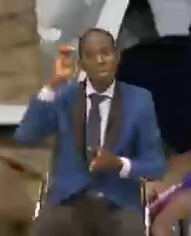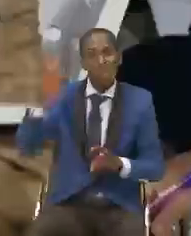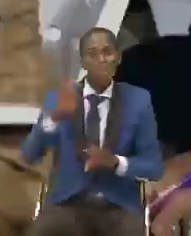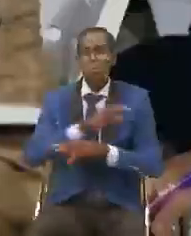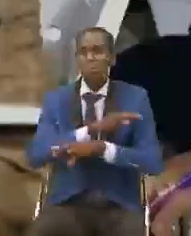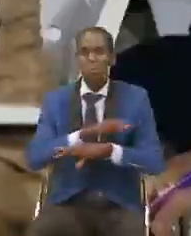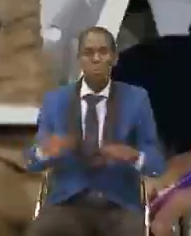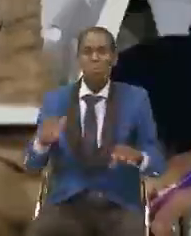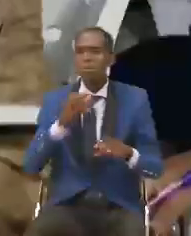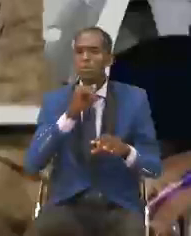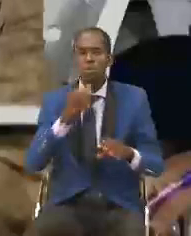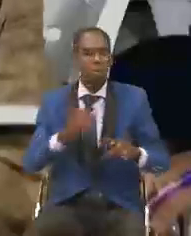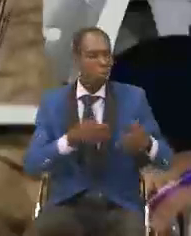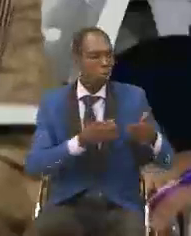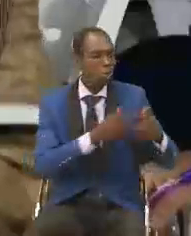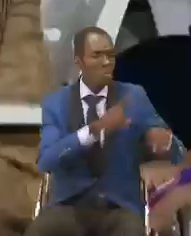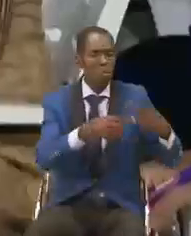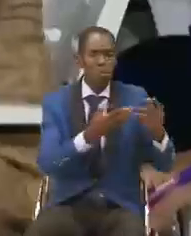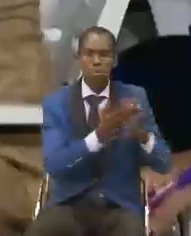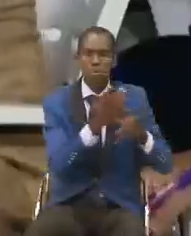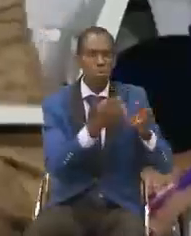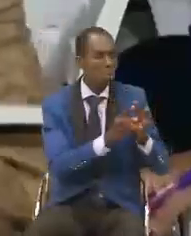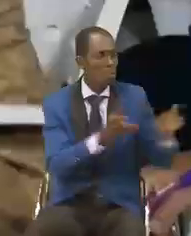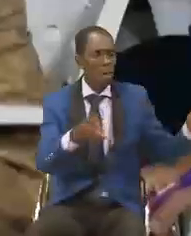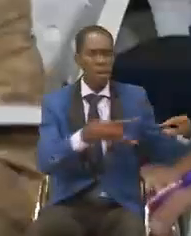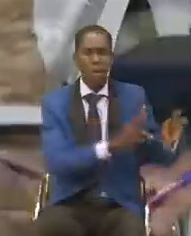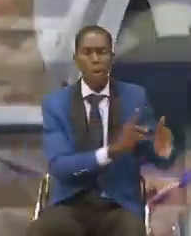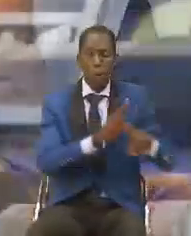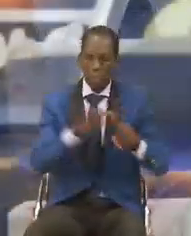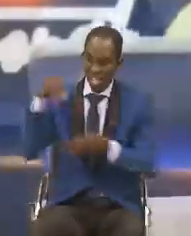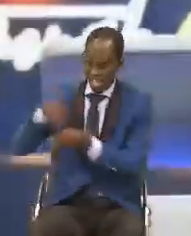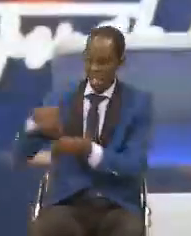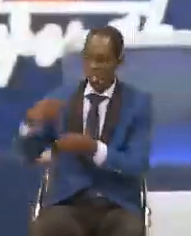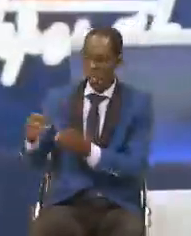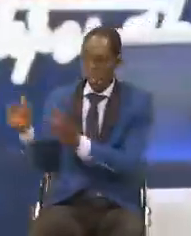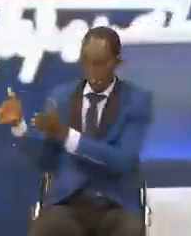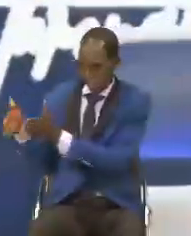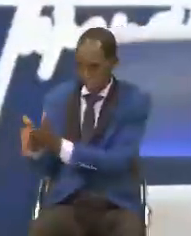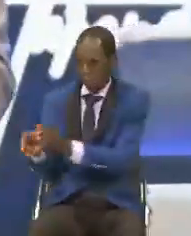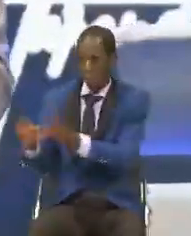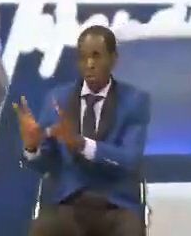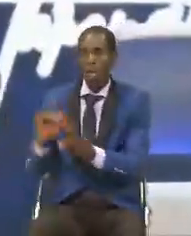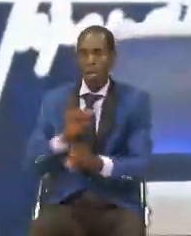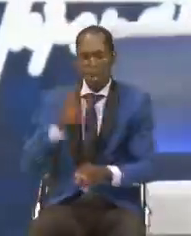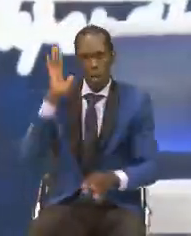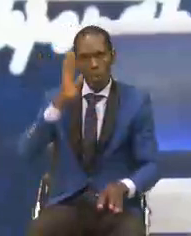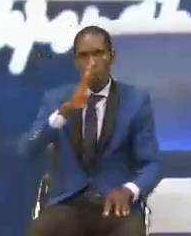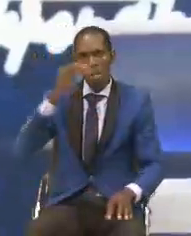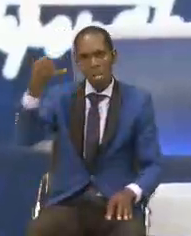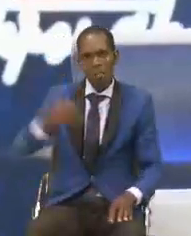him in the way and he doesn't she doesn't trade in the broad way he goes in the narrow way i've been